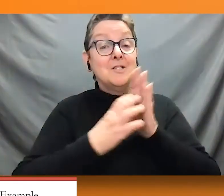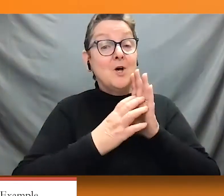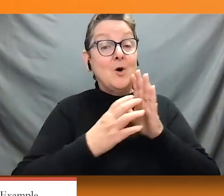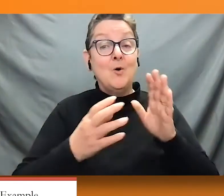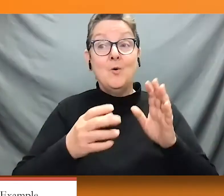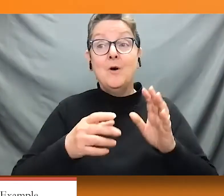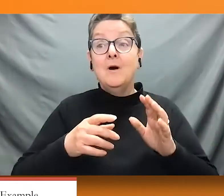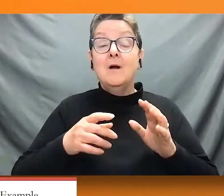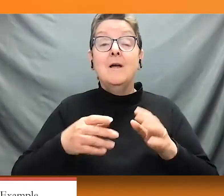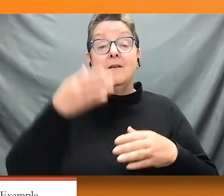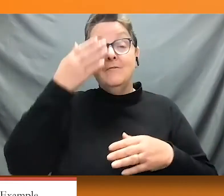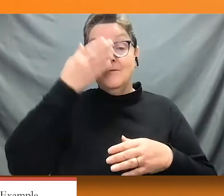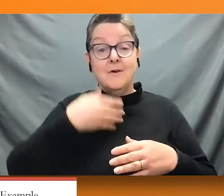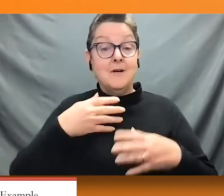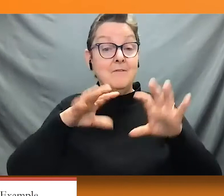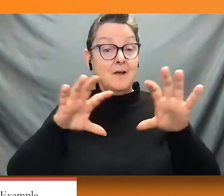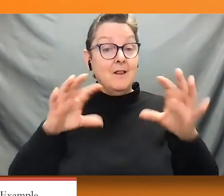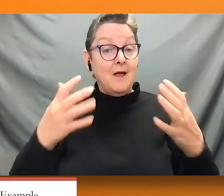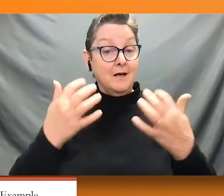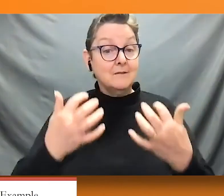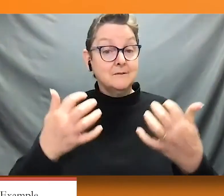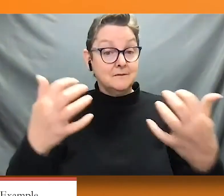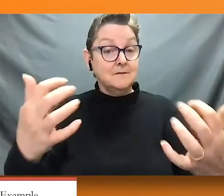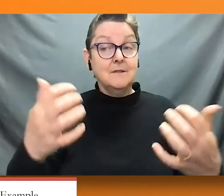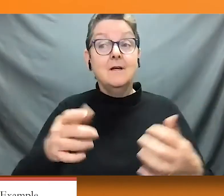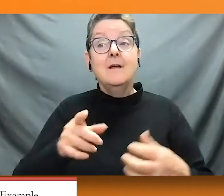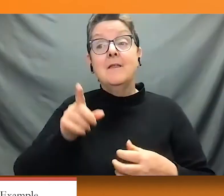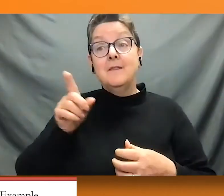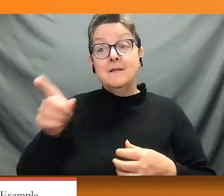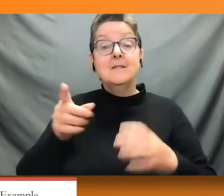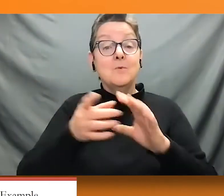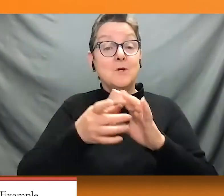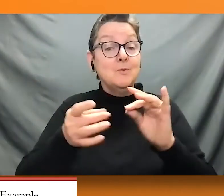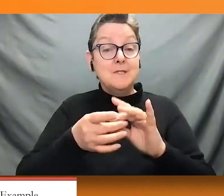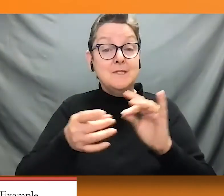So, this language is actually what you would say as the teacher in front of the class.